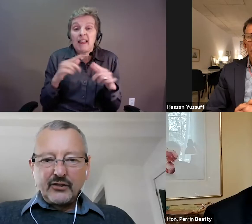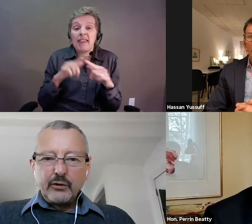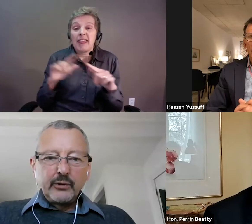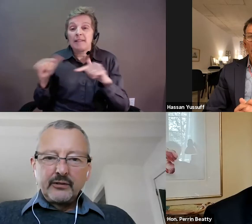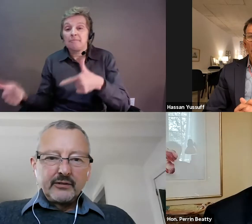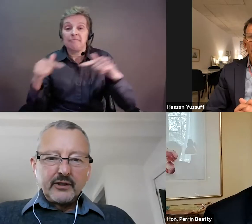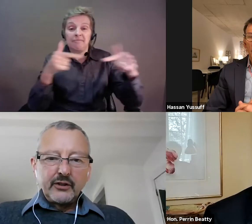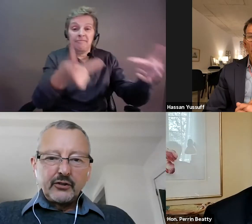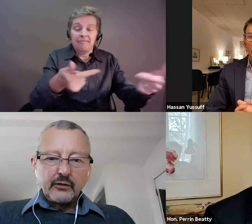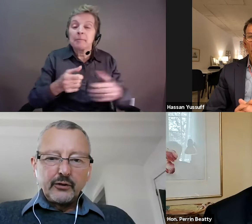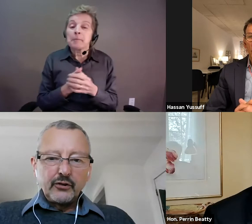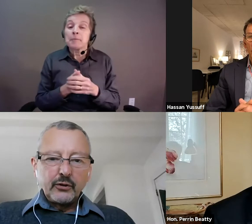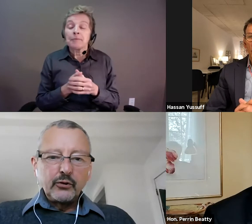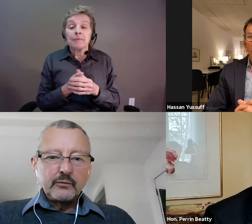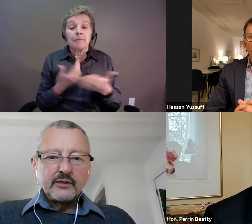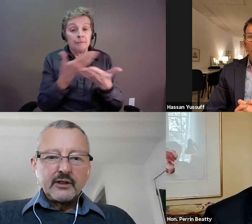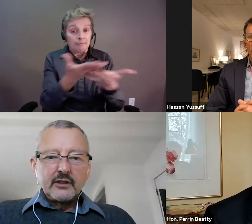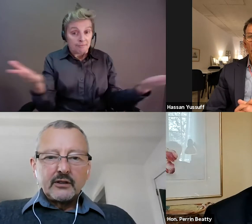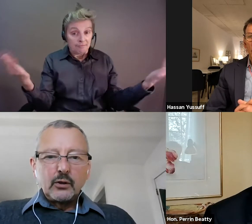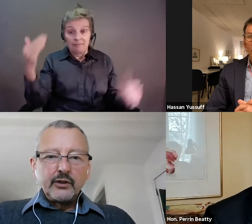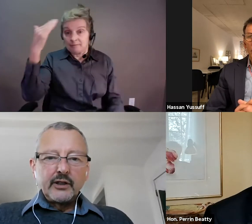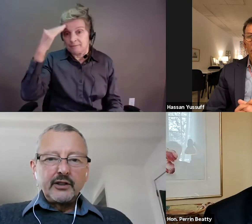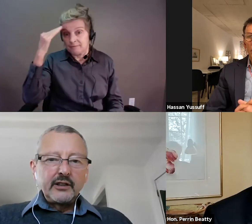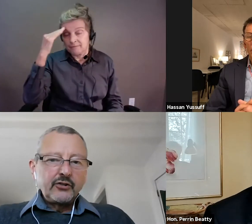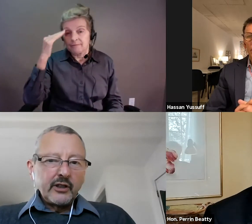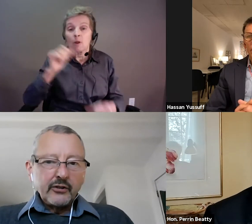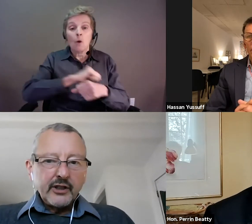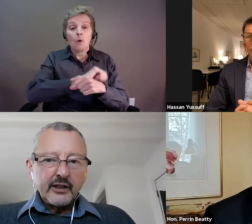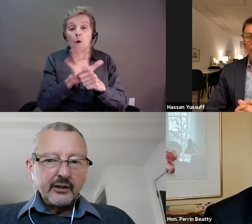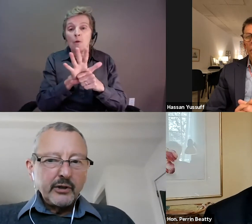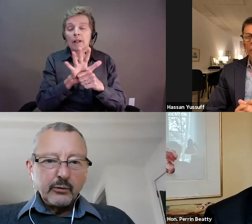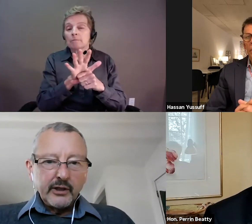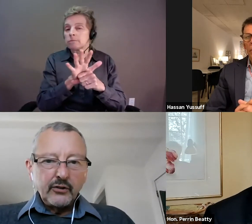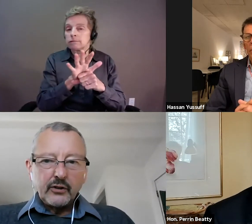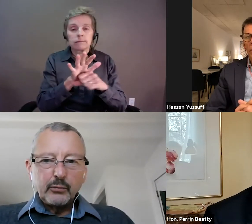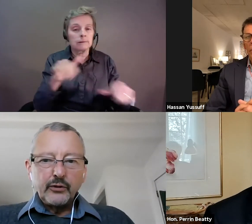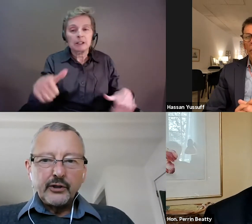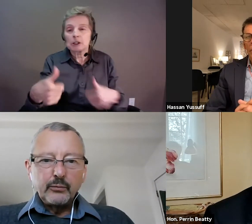As everyone in this conference knows, COVID-19 has challenged Canada in many ways on both the human